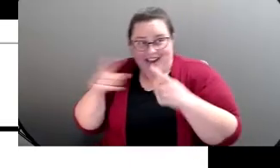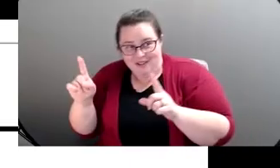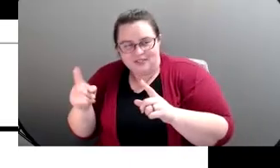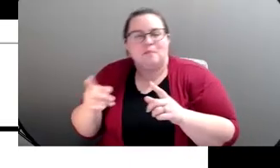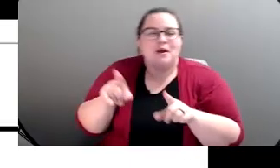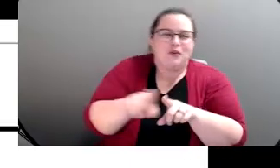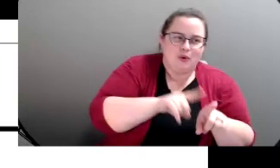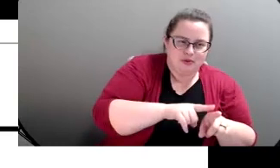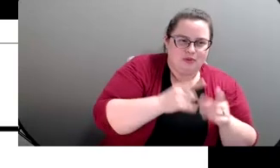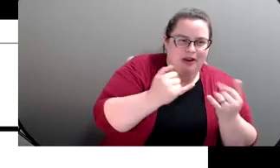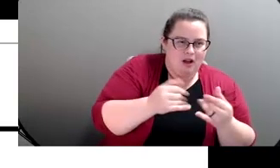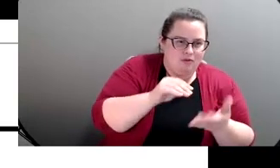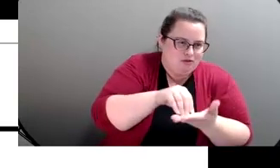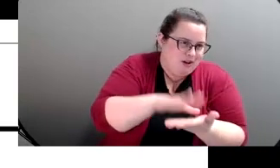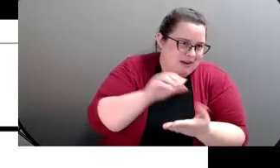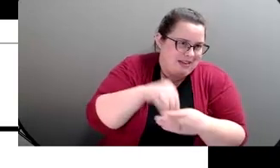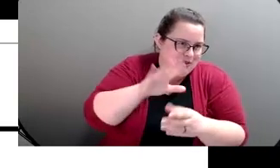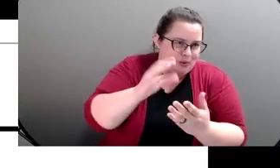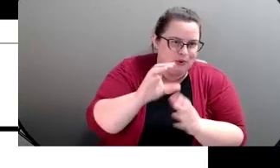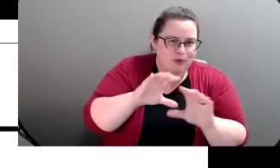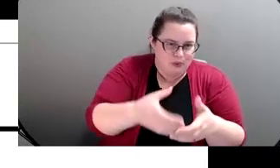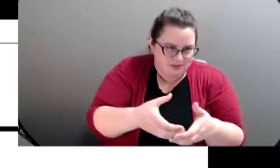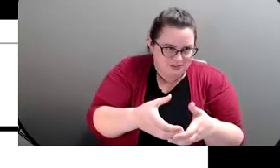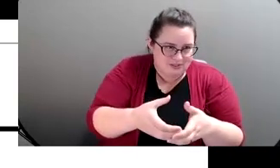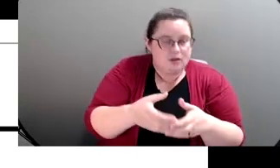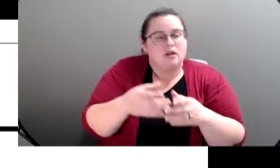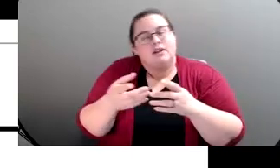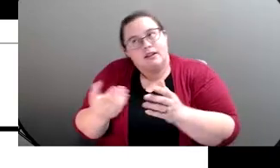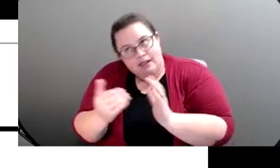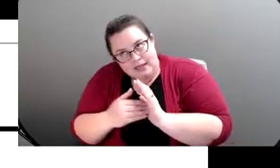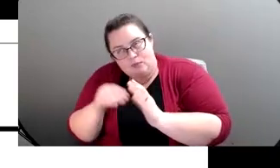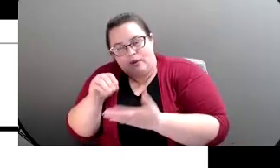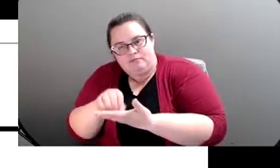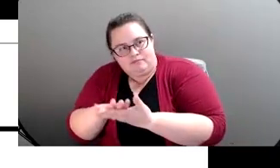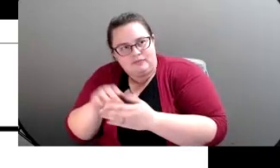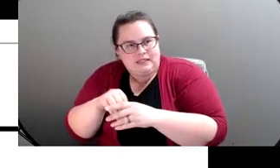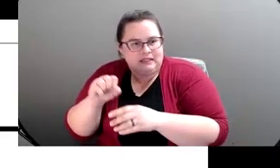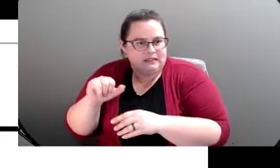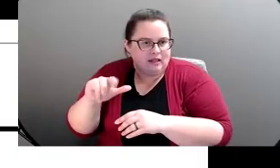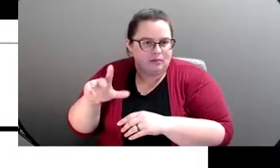And really, you know, this is really just for student success overall.